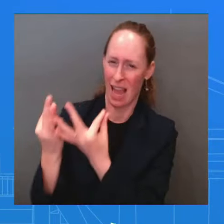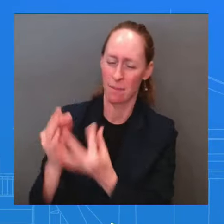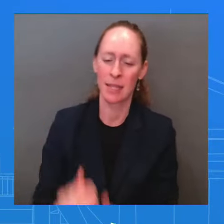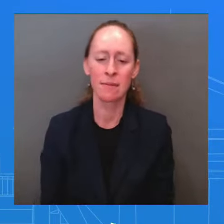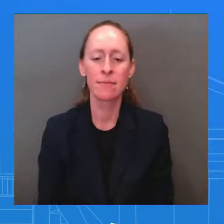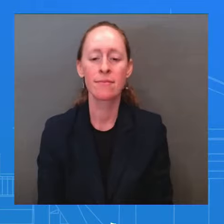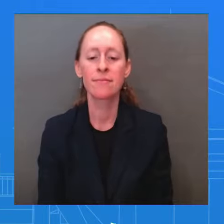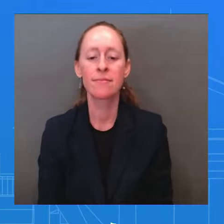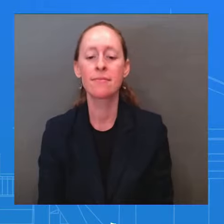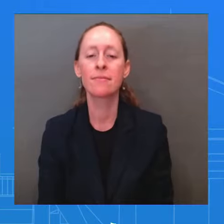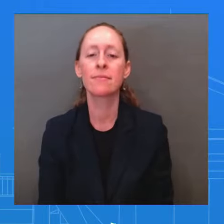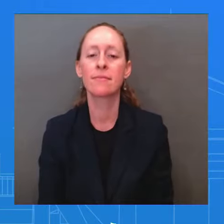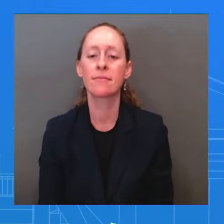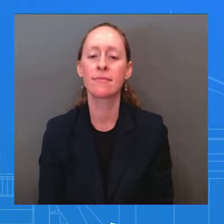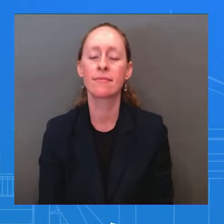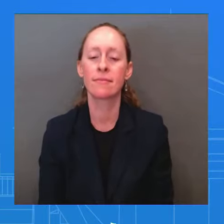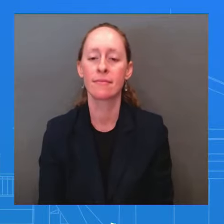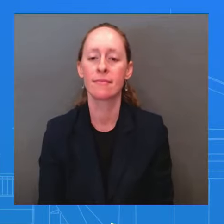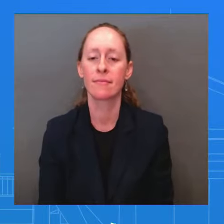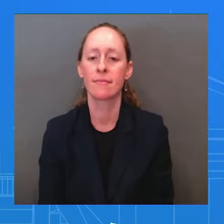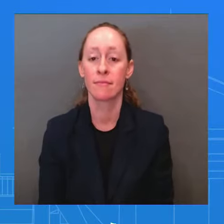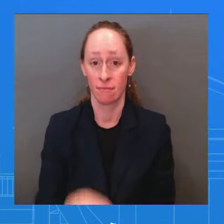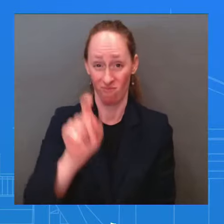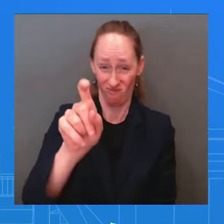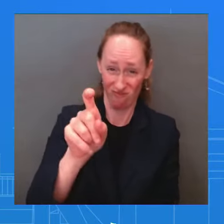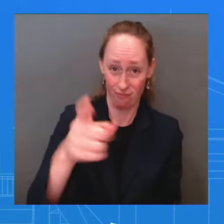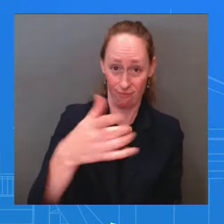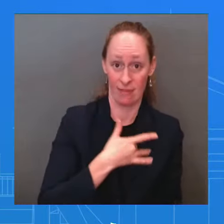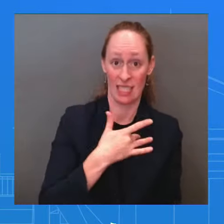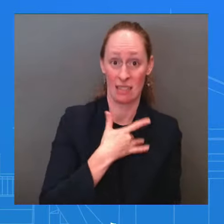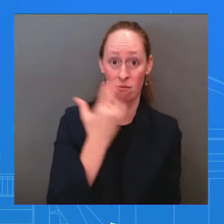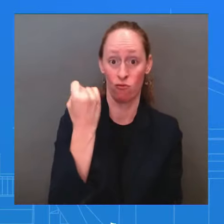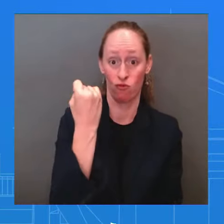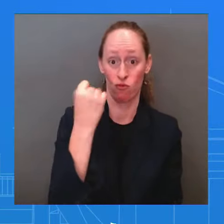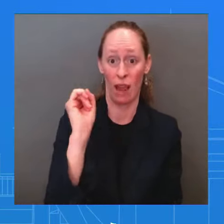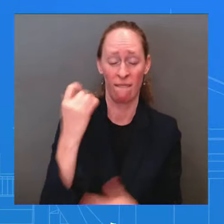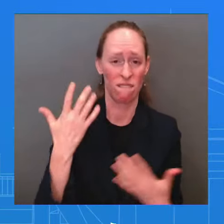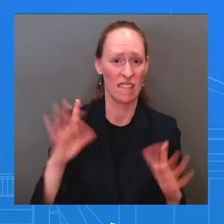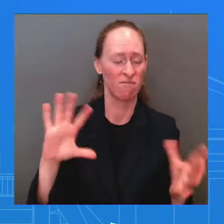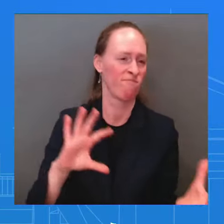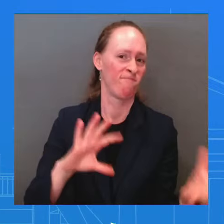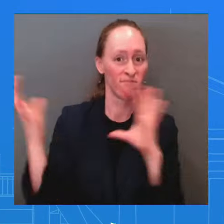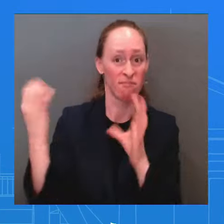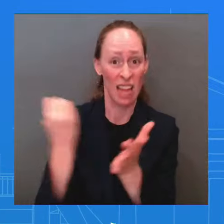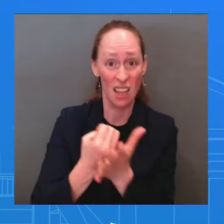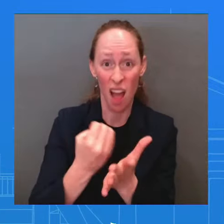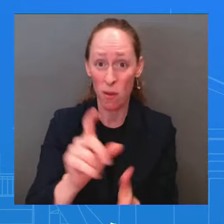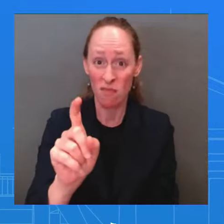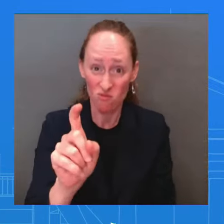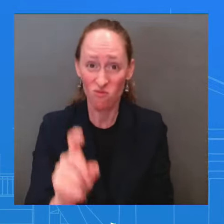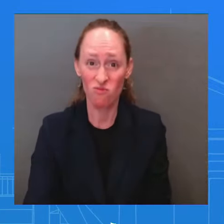to be to the U.S. economy? Ms. Jean-Pierre: So, I'm not going to -- certainly not get into hypotheticals from here. Look, we are going to continue to monitor --